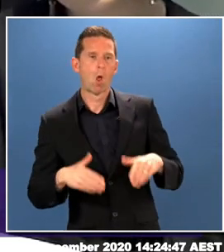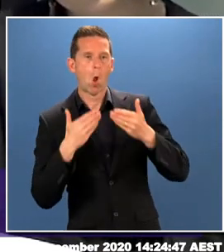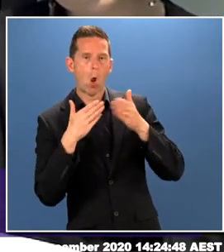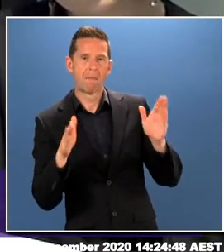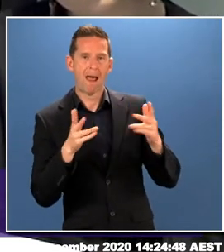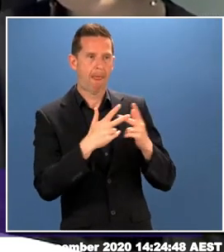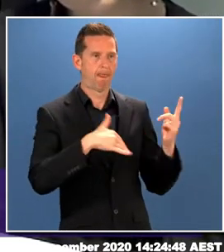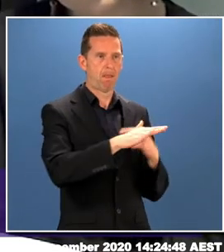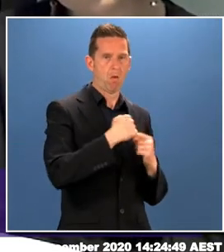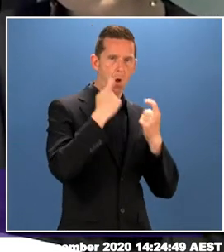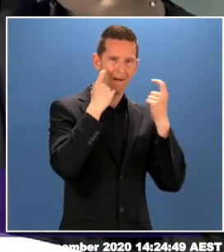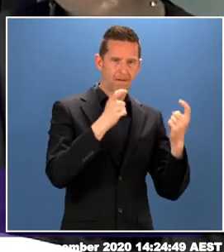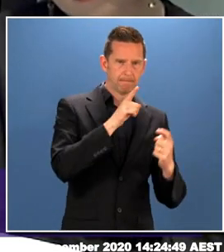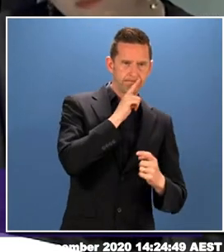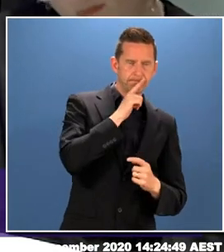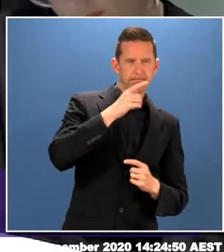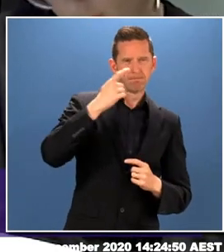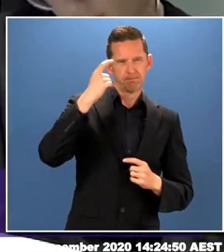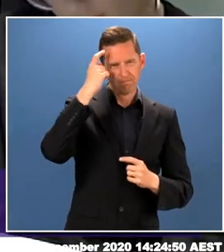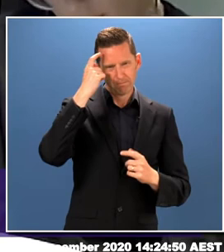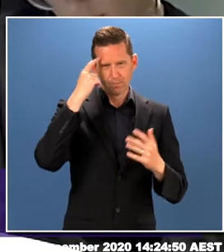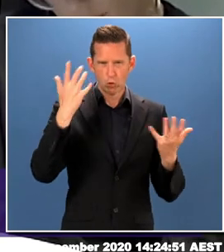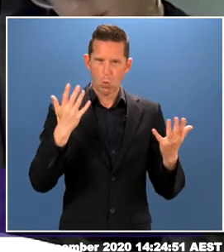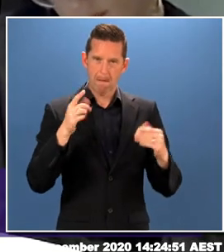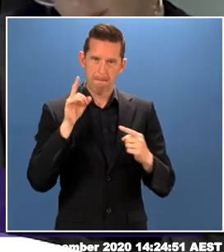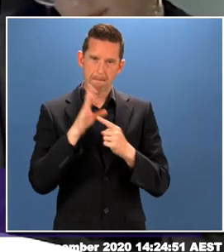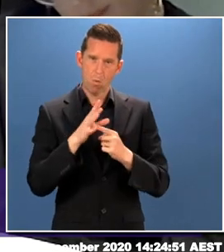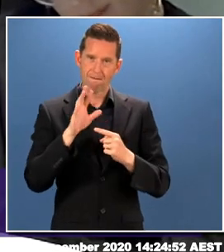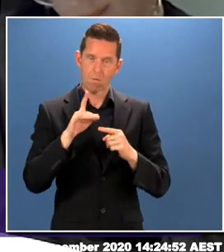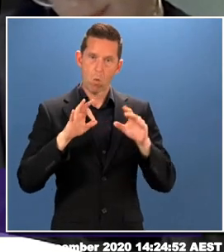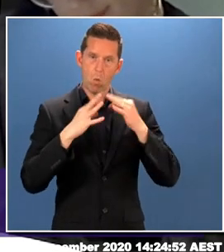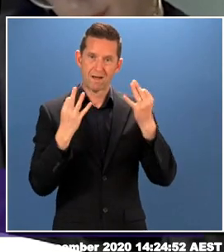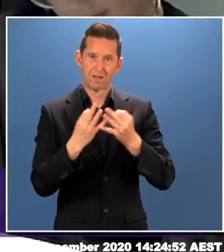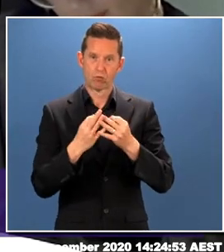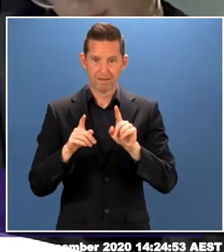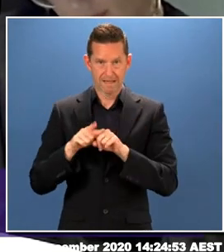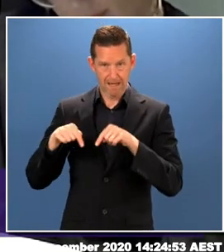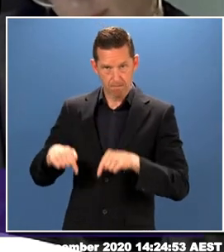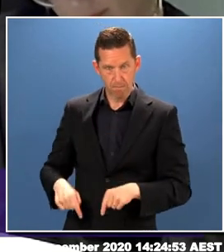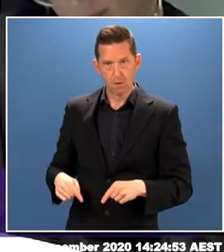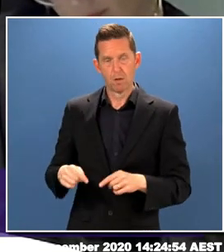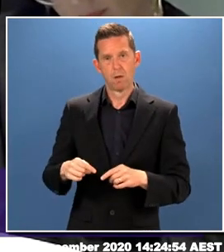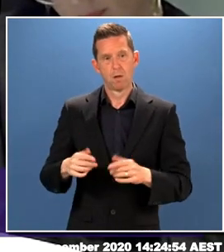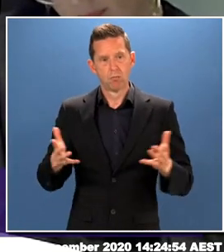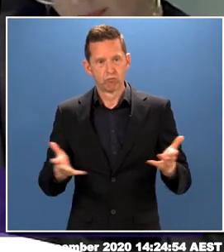And it's important to say that even for resilient organizations like ourselves with relative, you know, we are quite a resilient bunch,